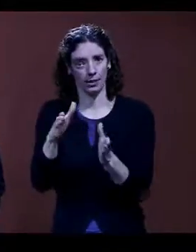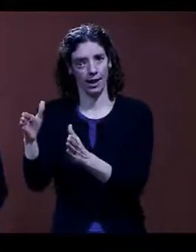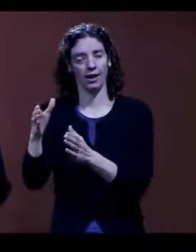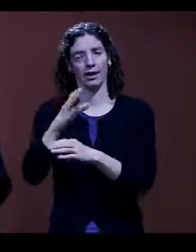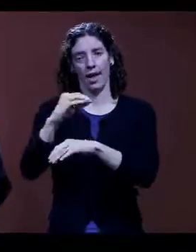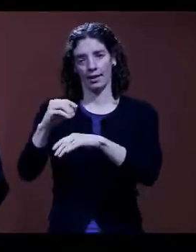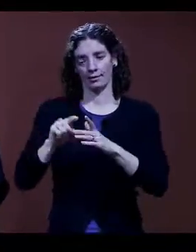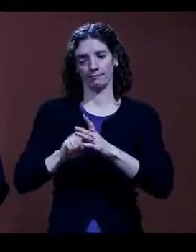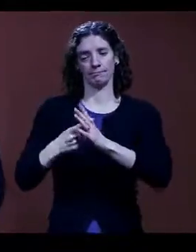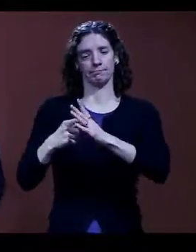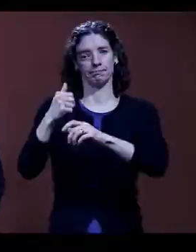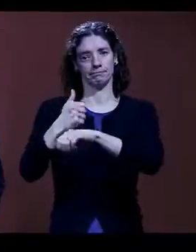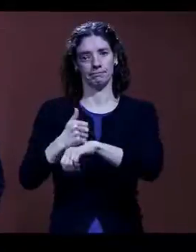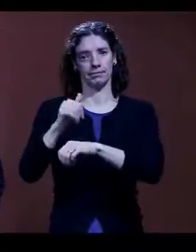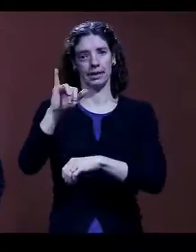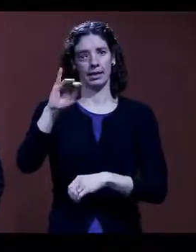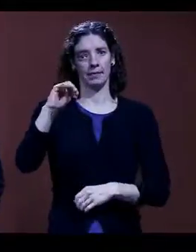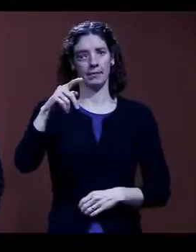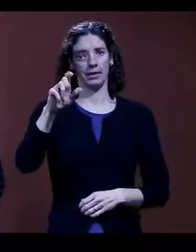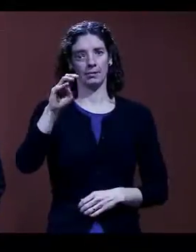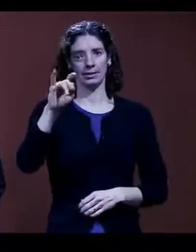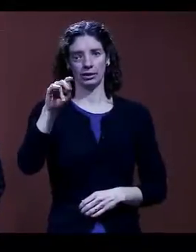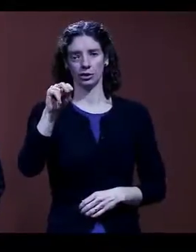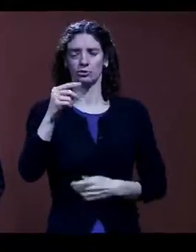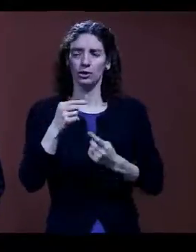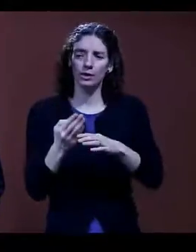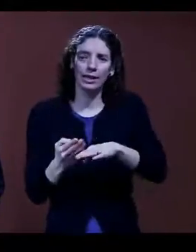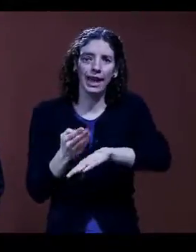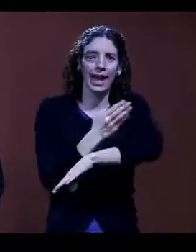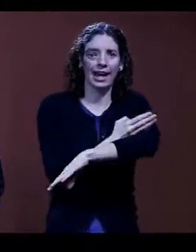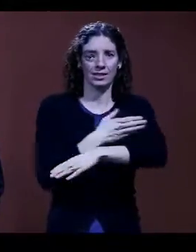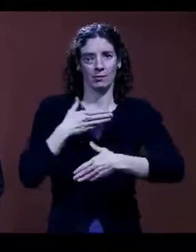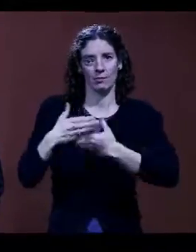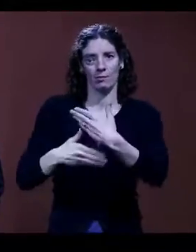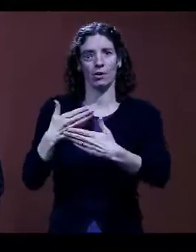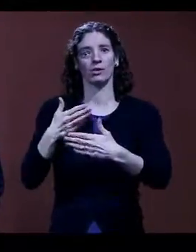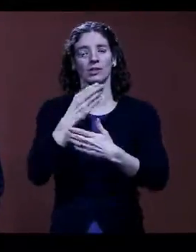and enhancing those processes for improving outcomes for youth with disabilities.